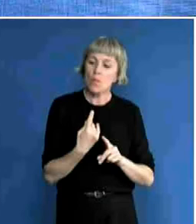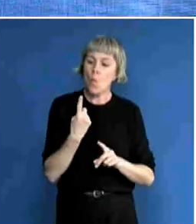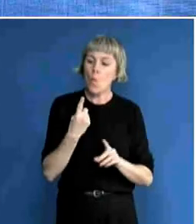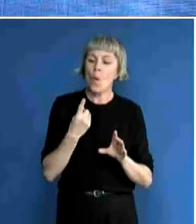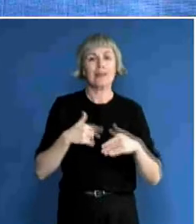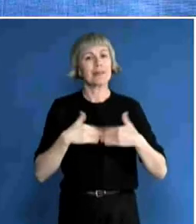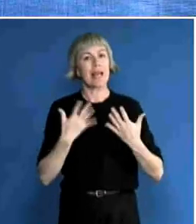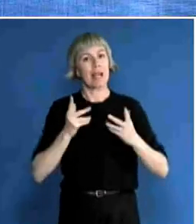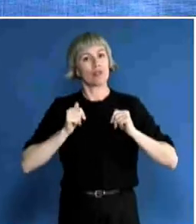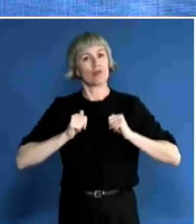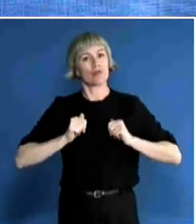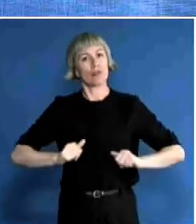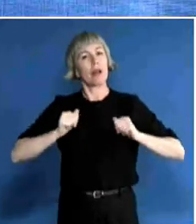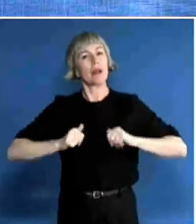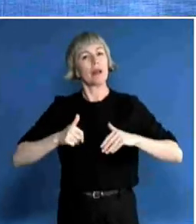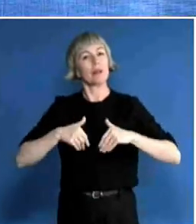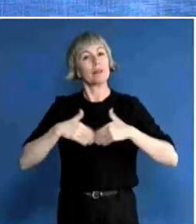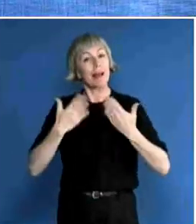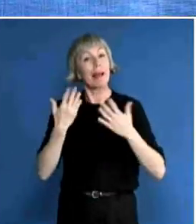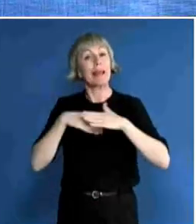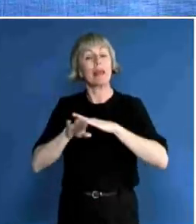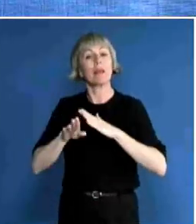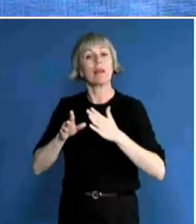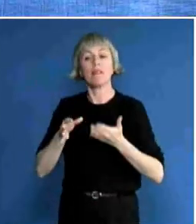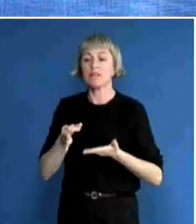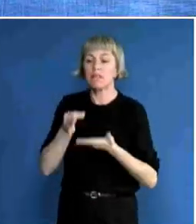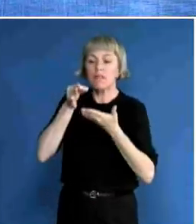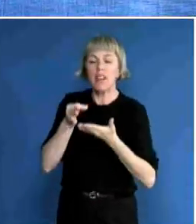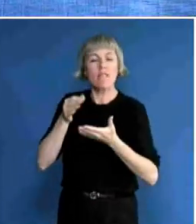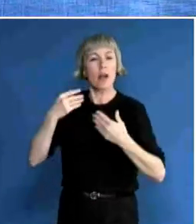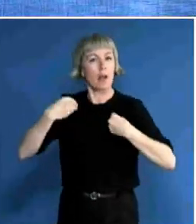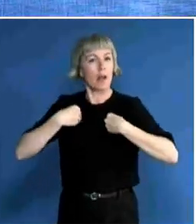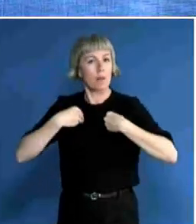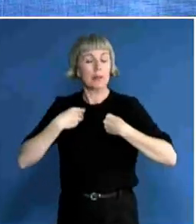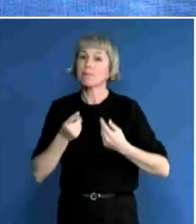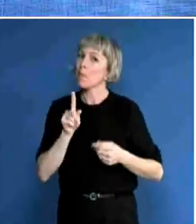have no certificates or no courses in barista.